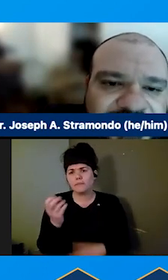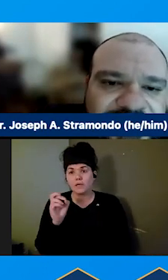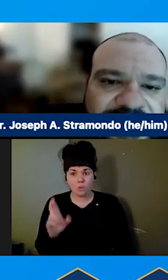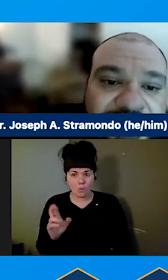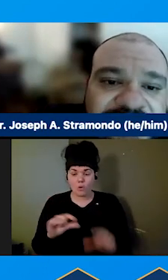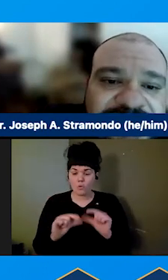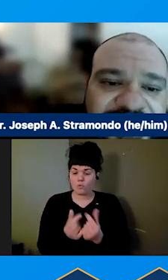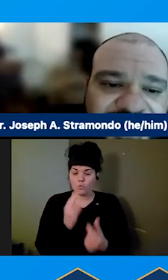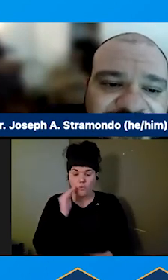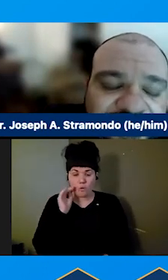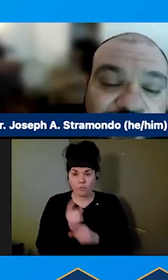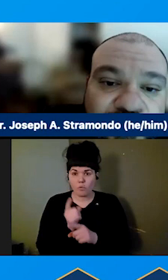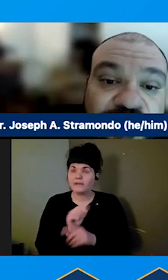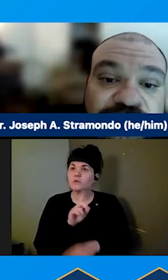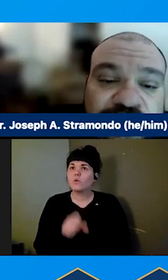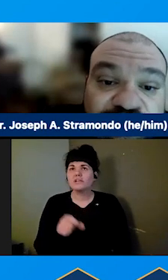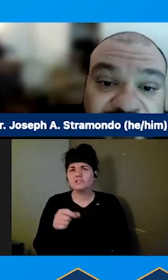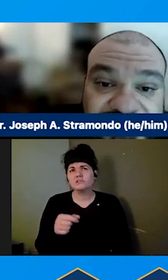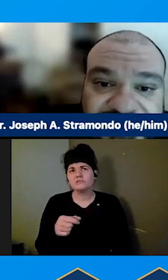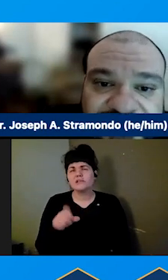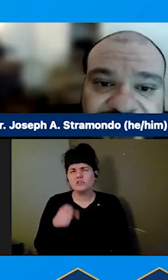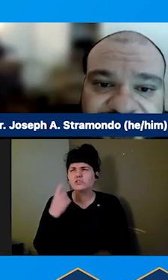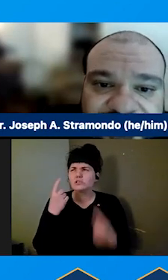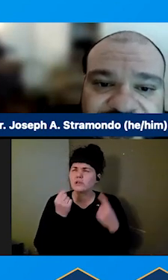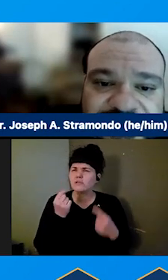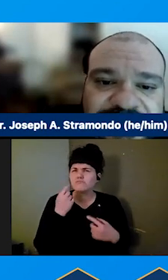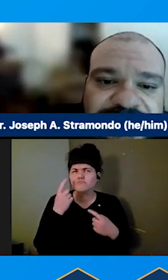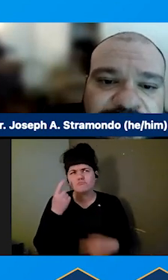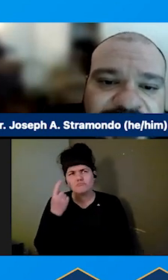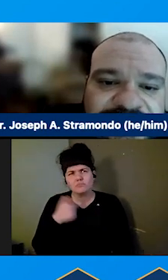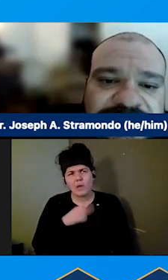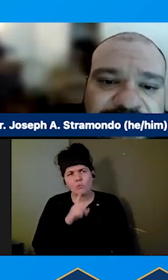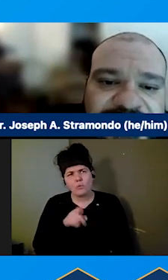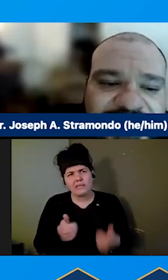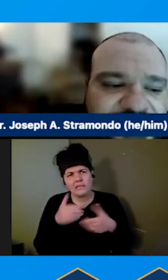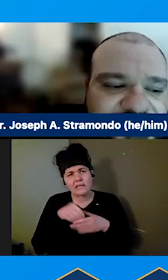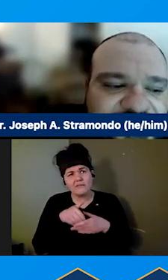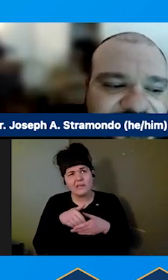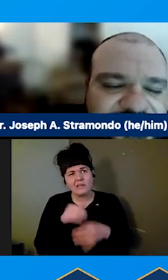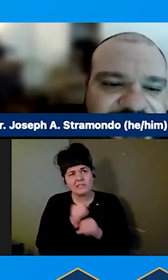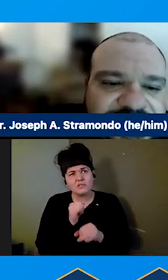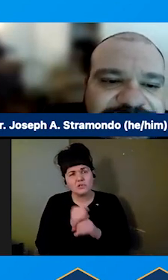a group home, the question to ask, do you really live in an